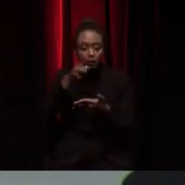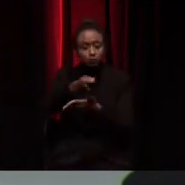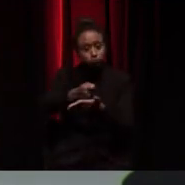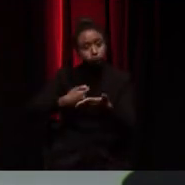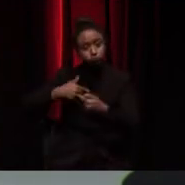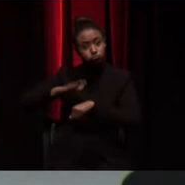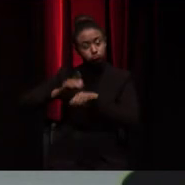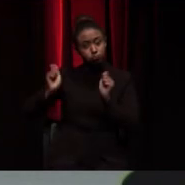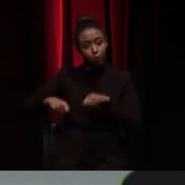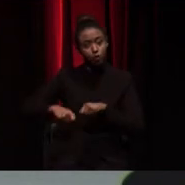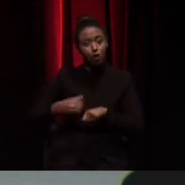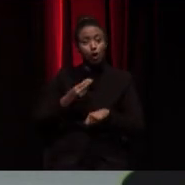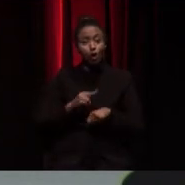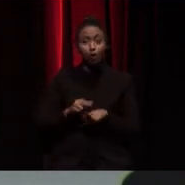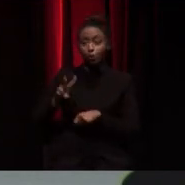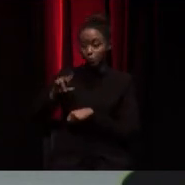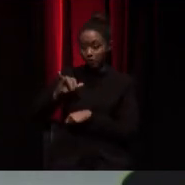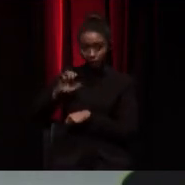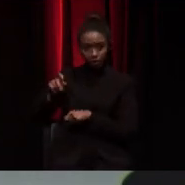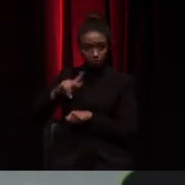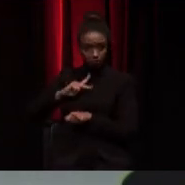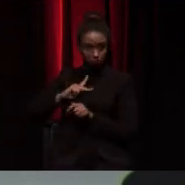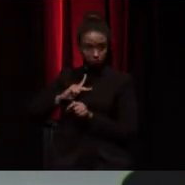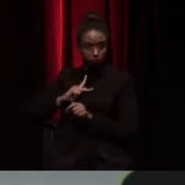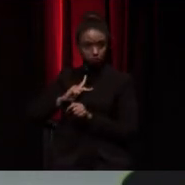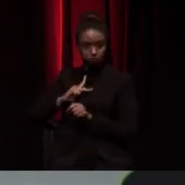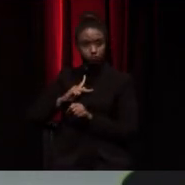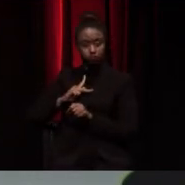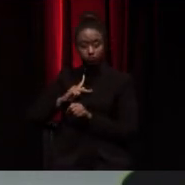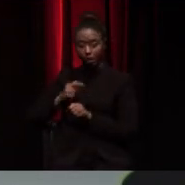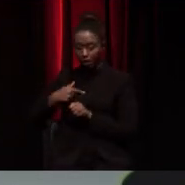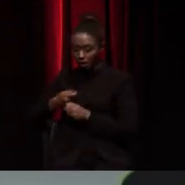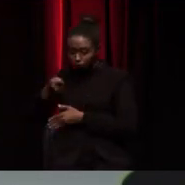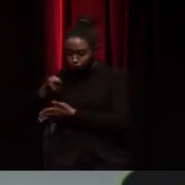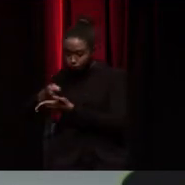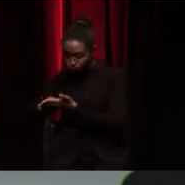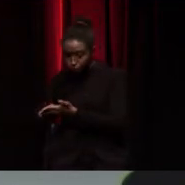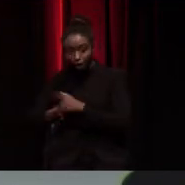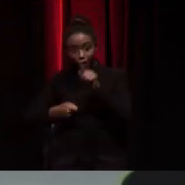intellectual property for Vice for your brand to sponsor. Basically this means that,